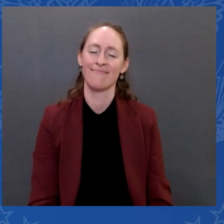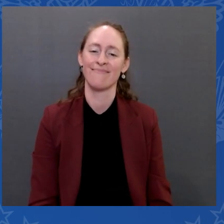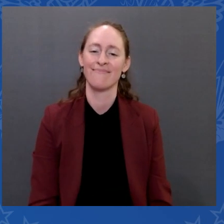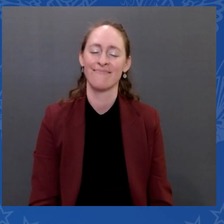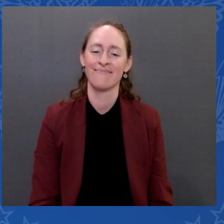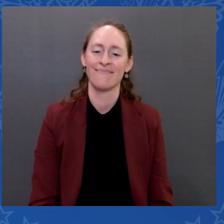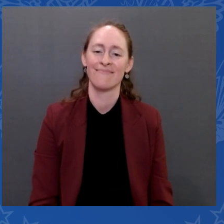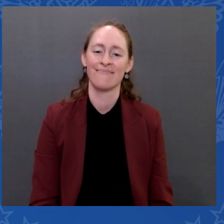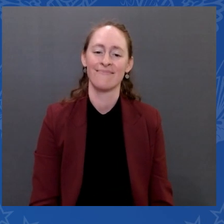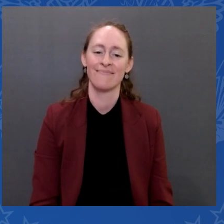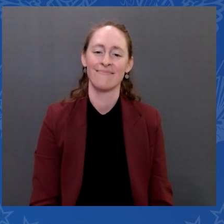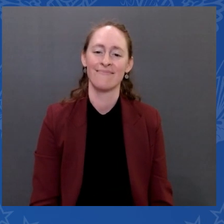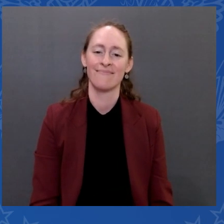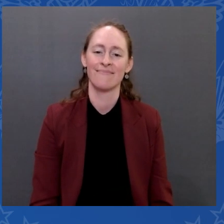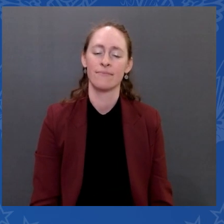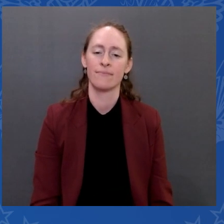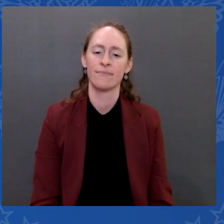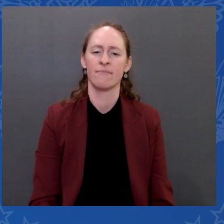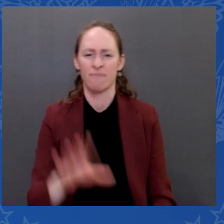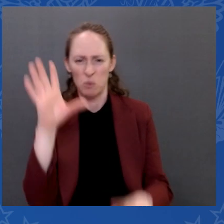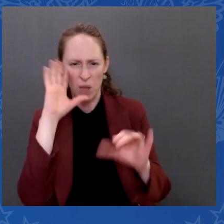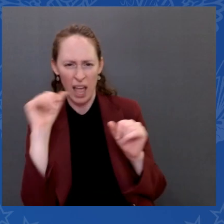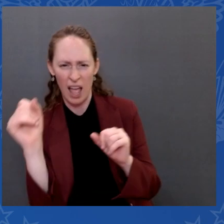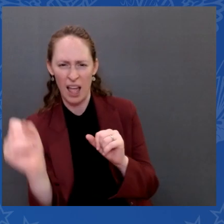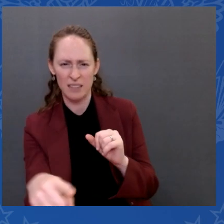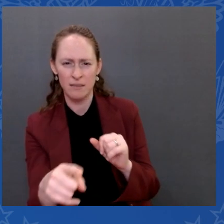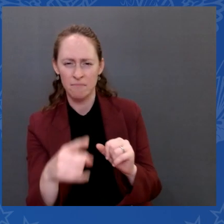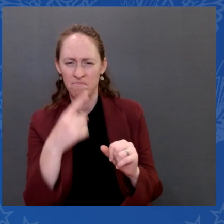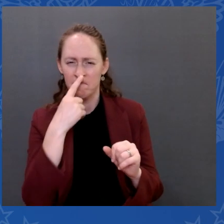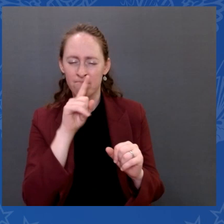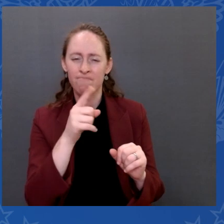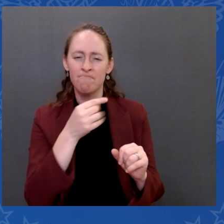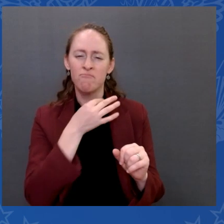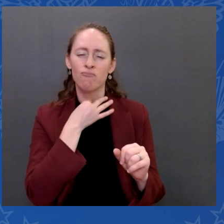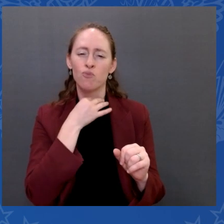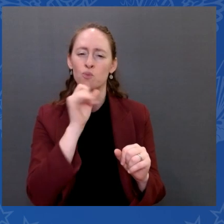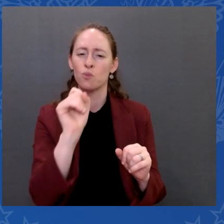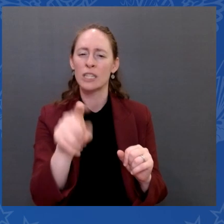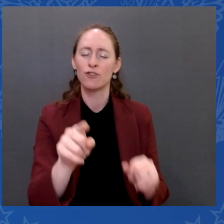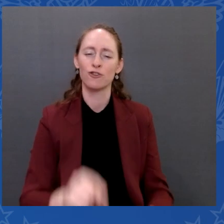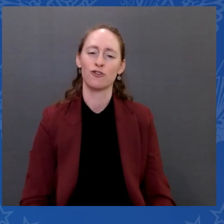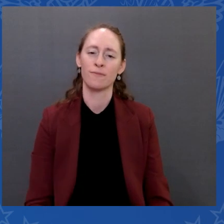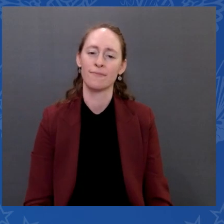You've heard me say it a bunch of times the last 15 months or so, and that is: